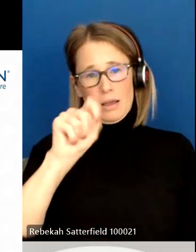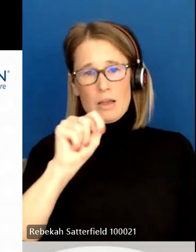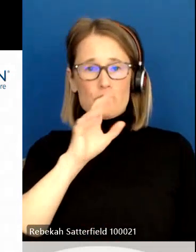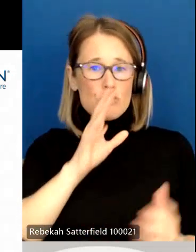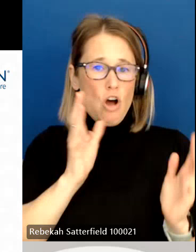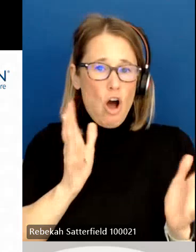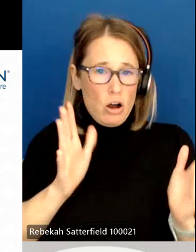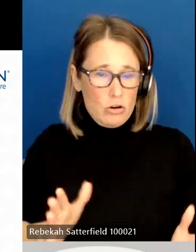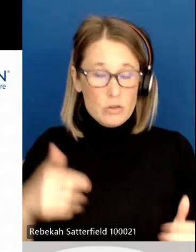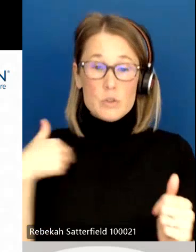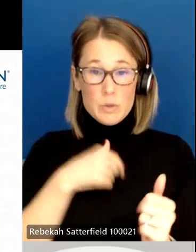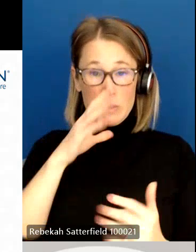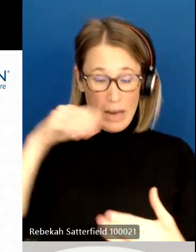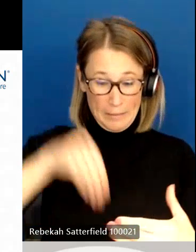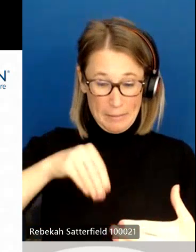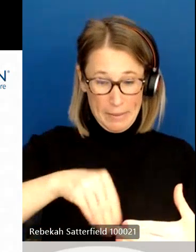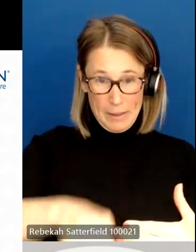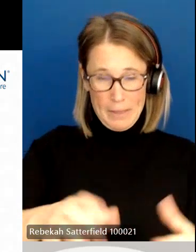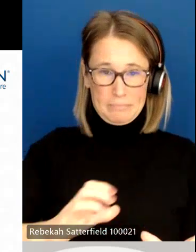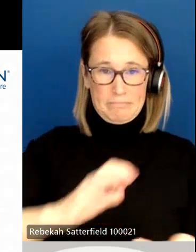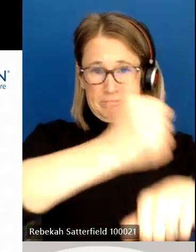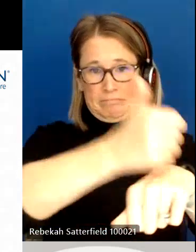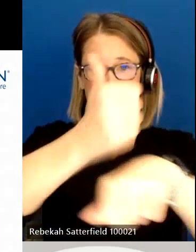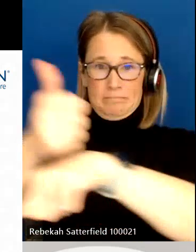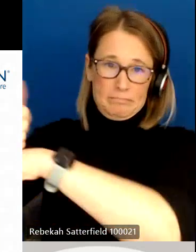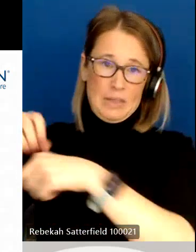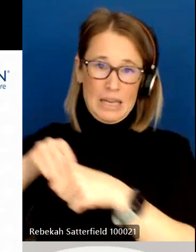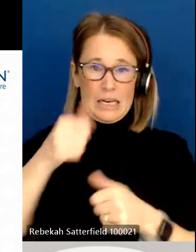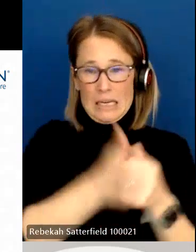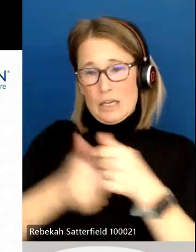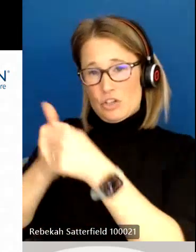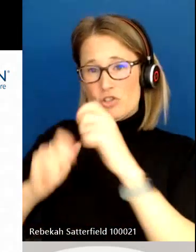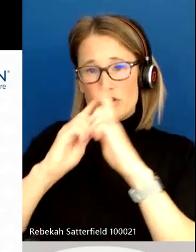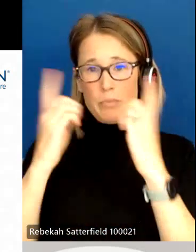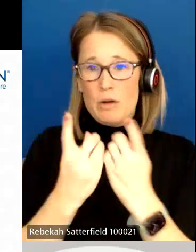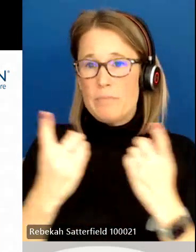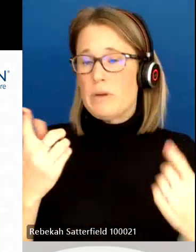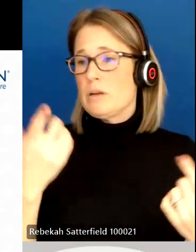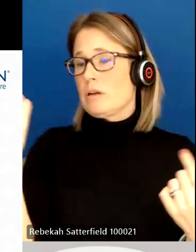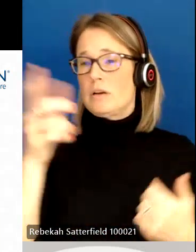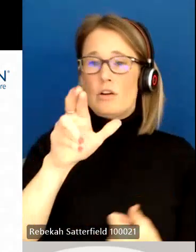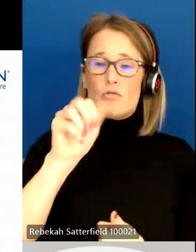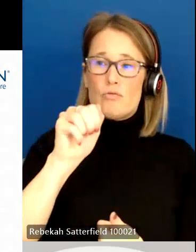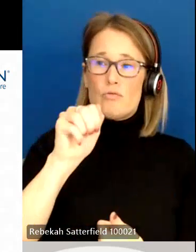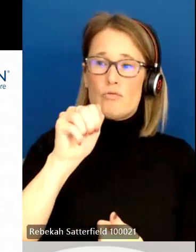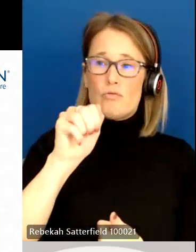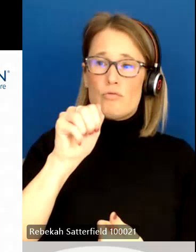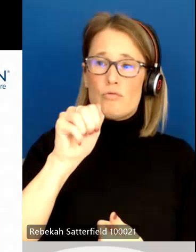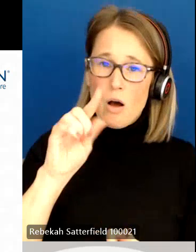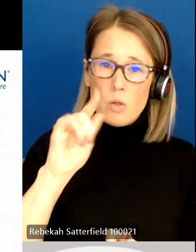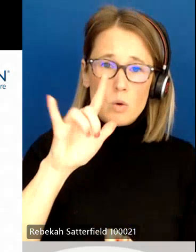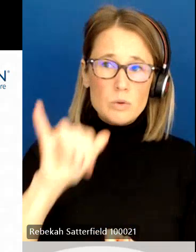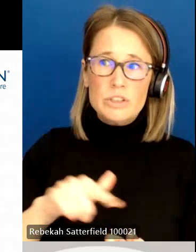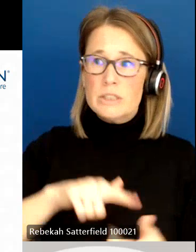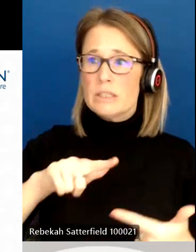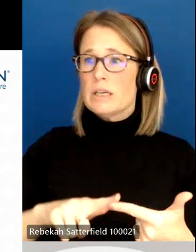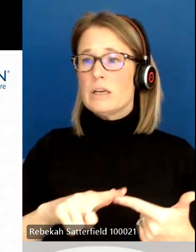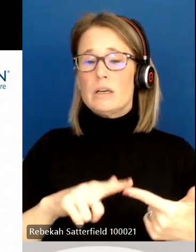we would put this in every single Department um Radiology nutrition uh ultrasound ER all of the